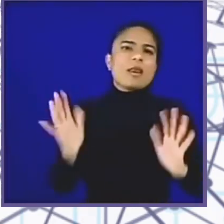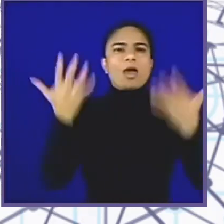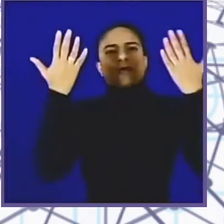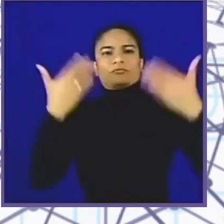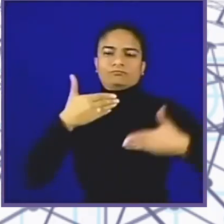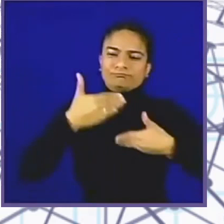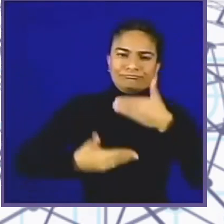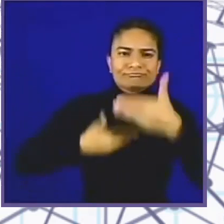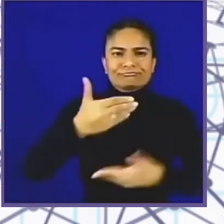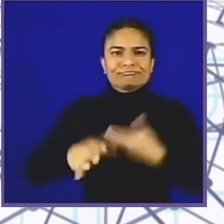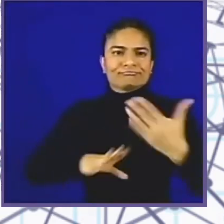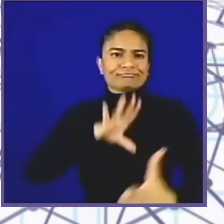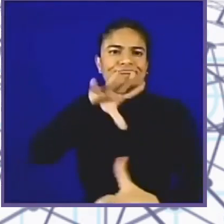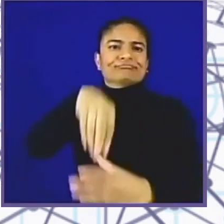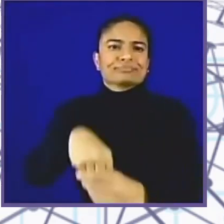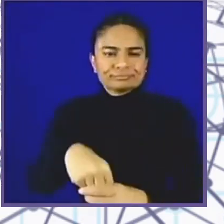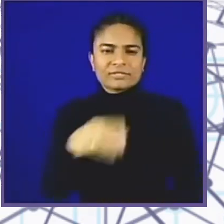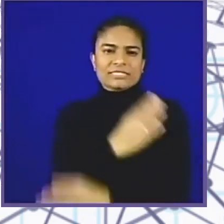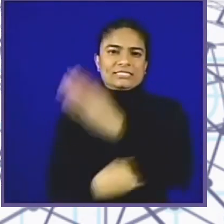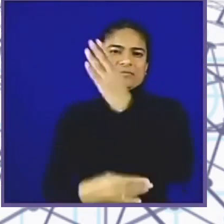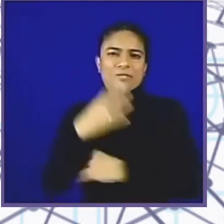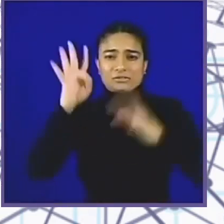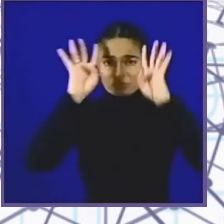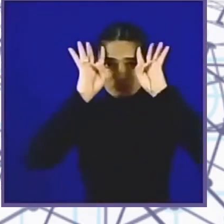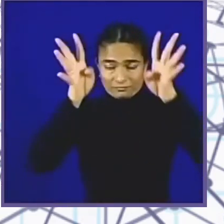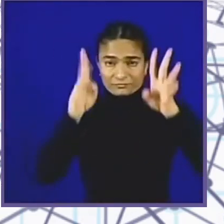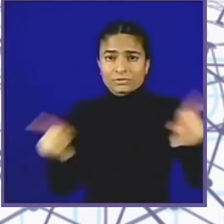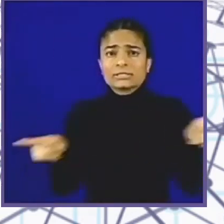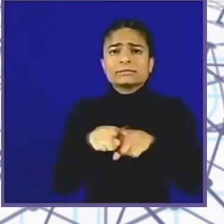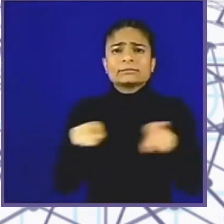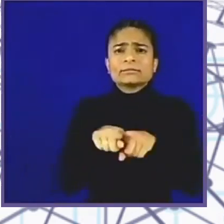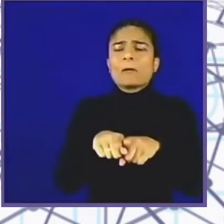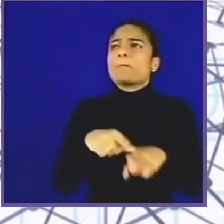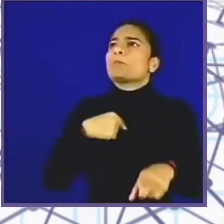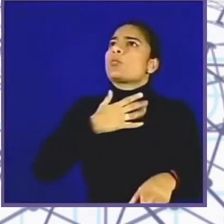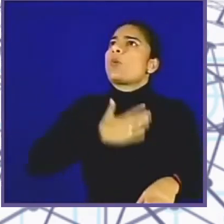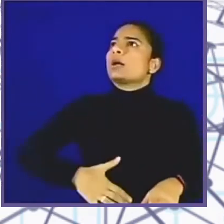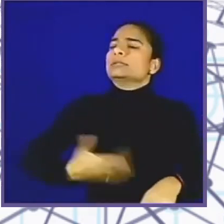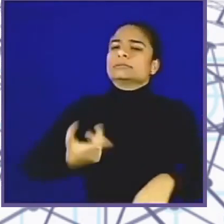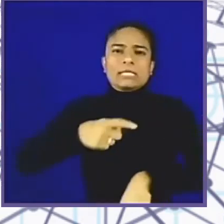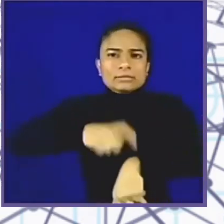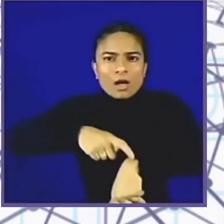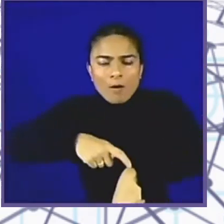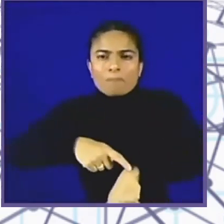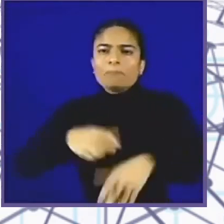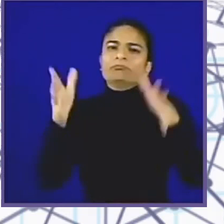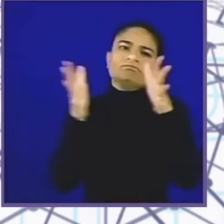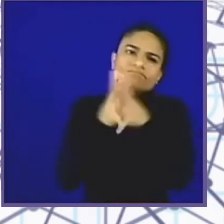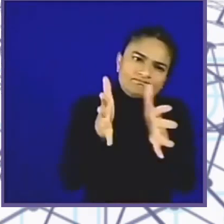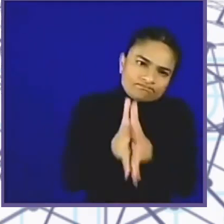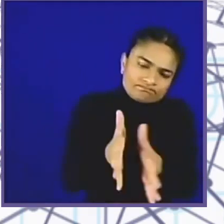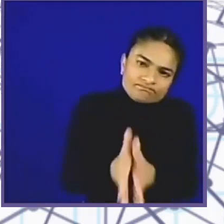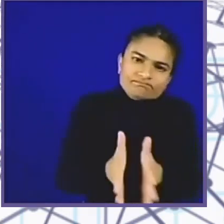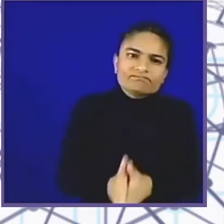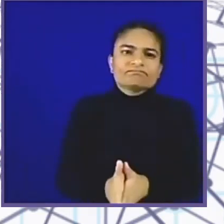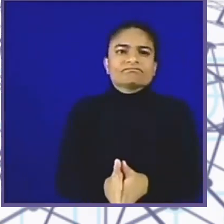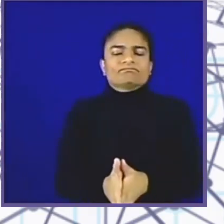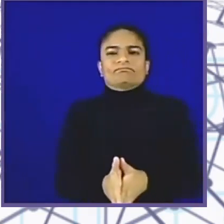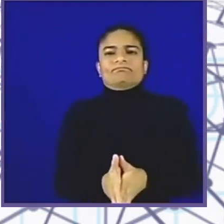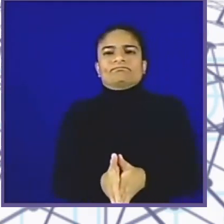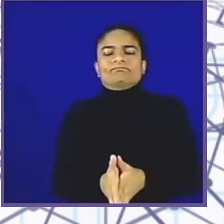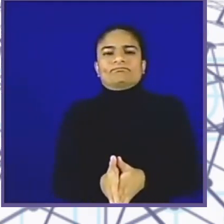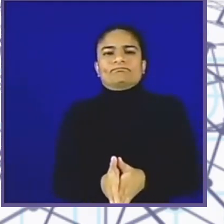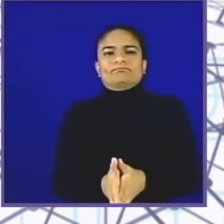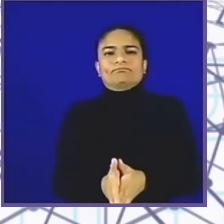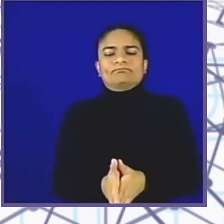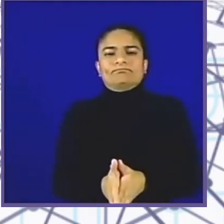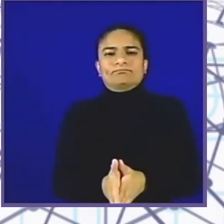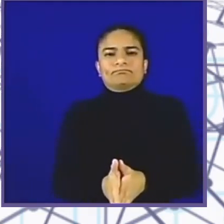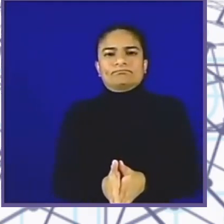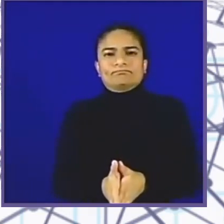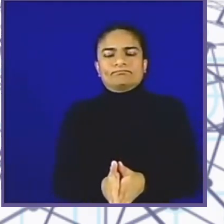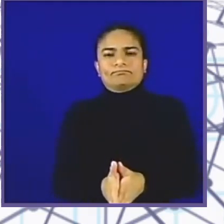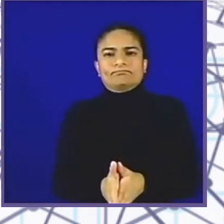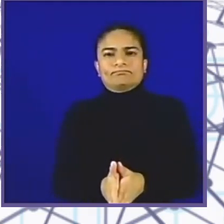you about you know which now and I will end with some thought provoking discussion about the future